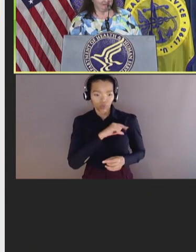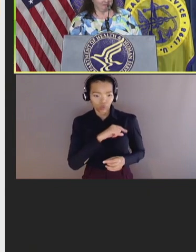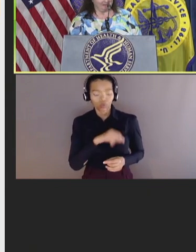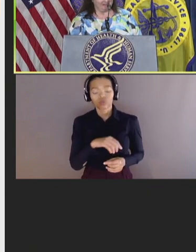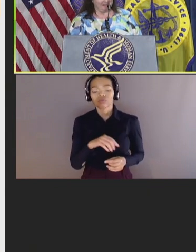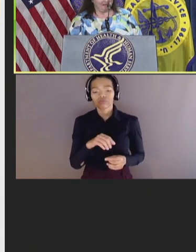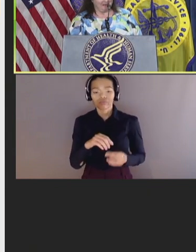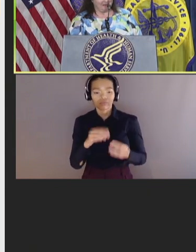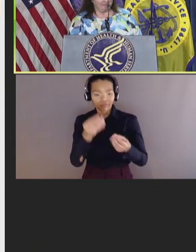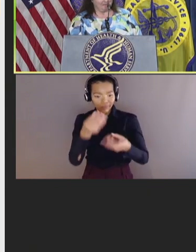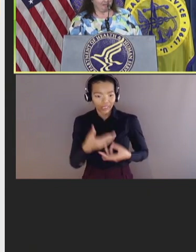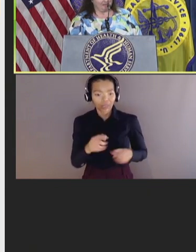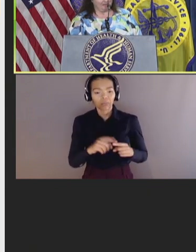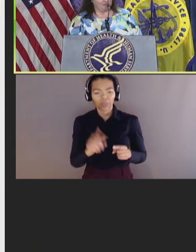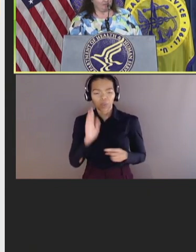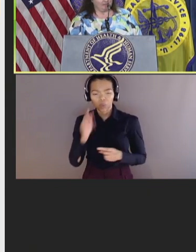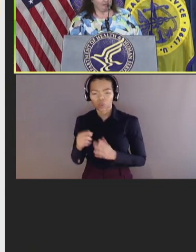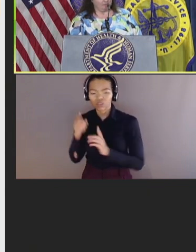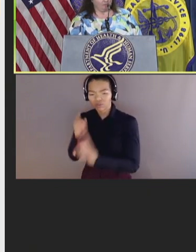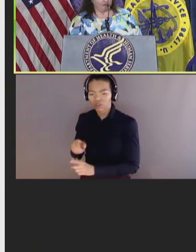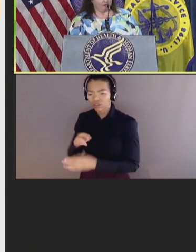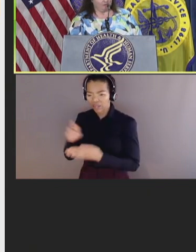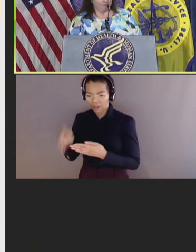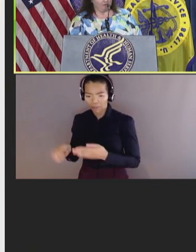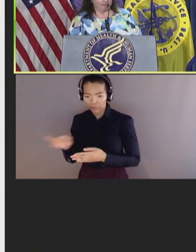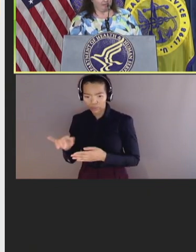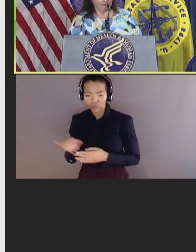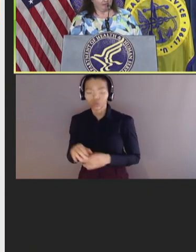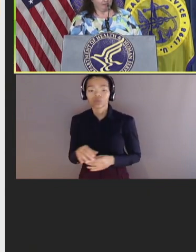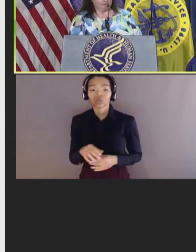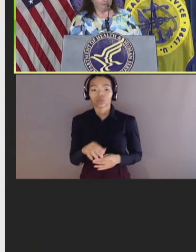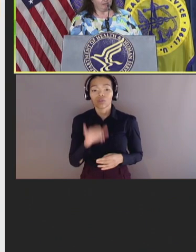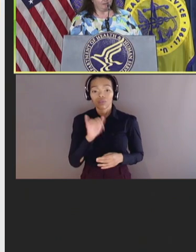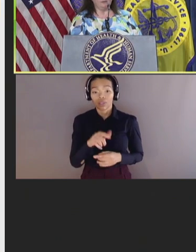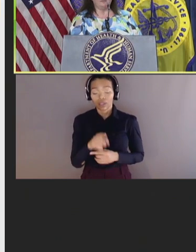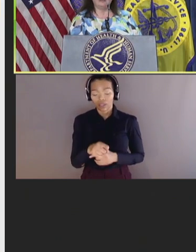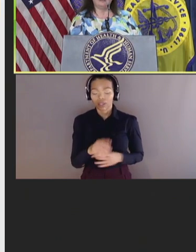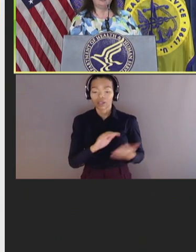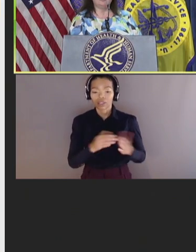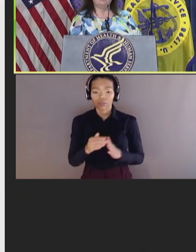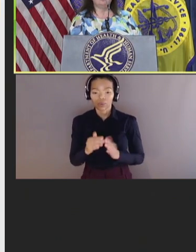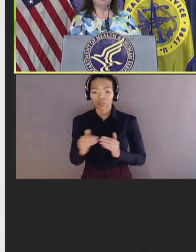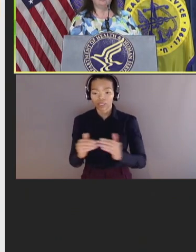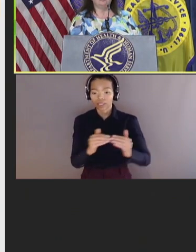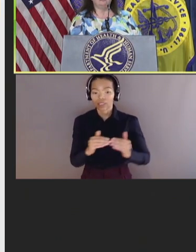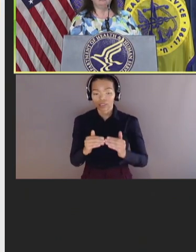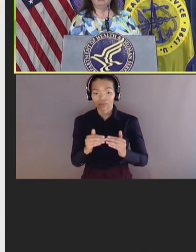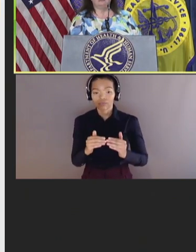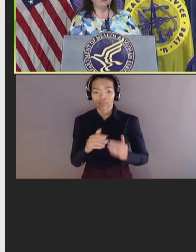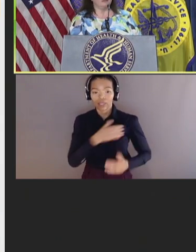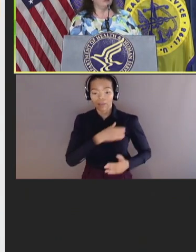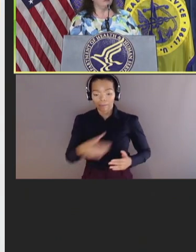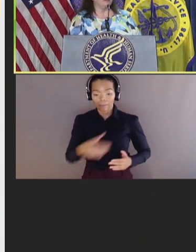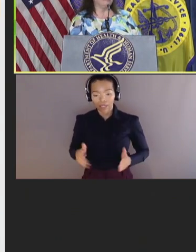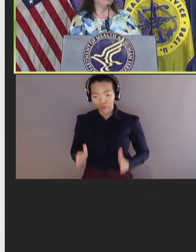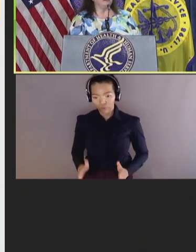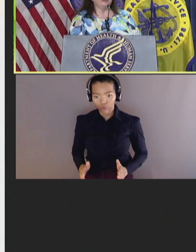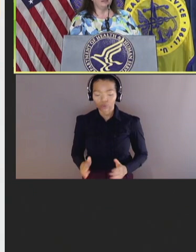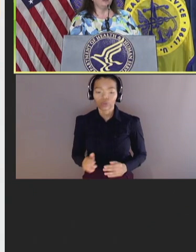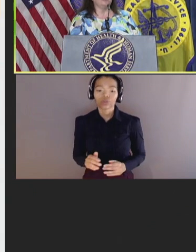bit -- is using what we call community/peer ambassadors or vaccine navigators. There are